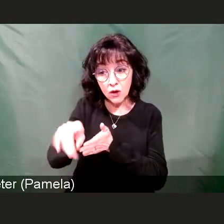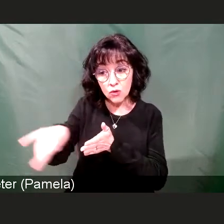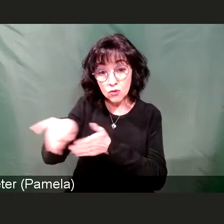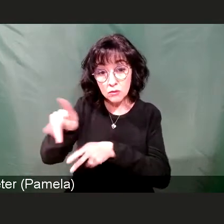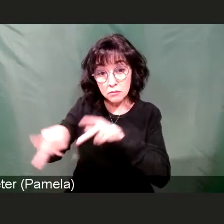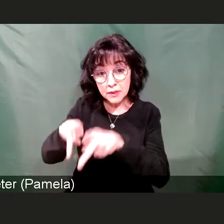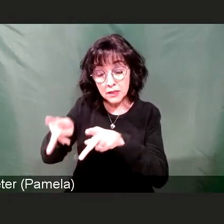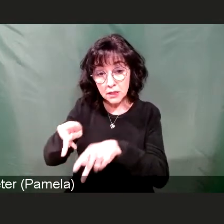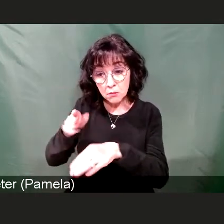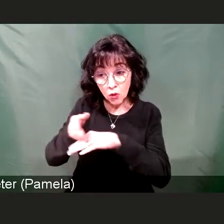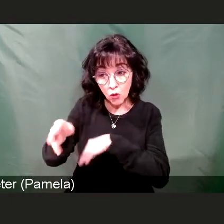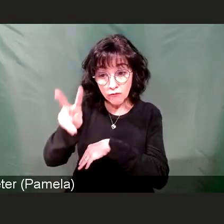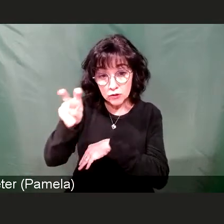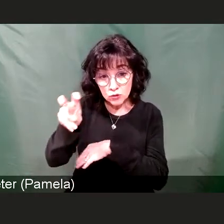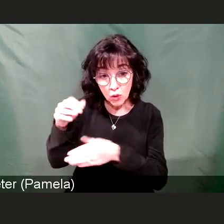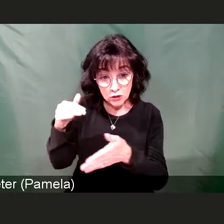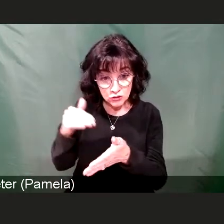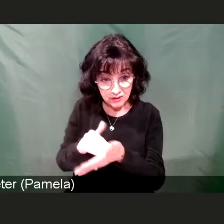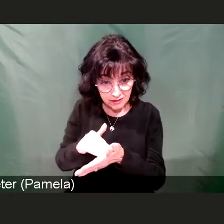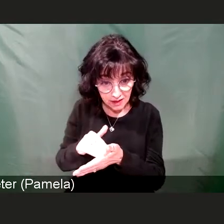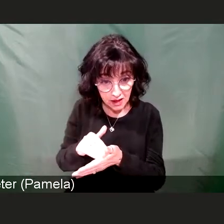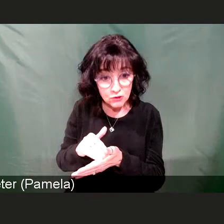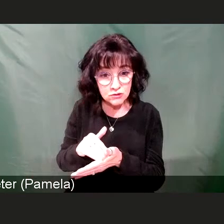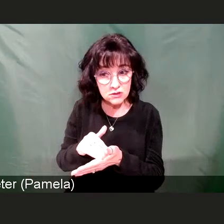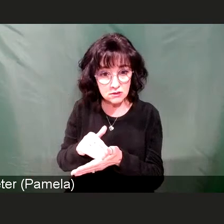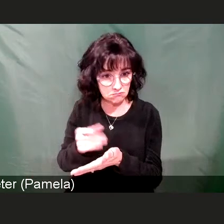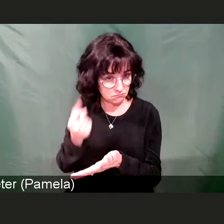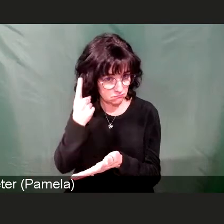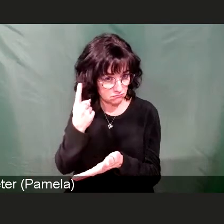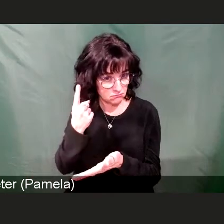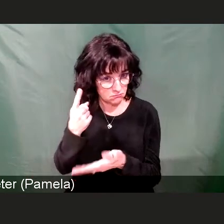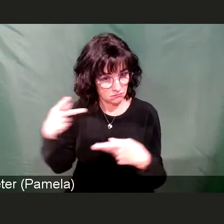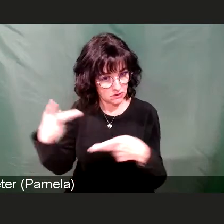for the vaccine and we times that by two doses,